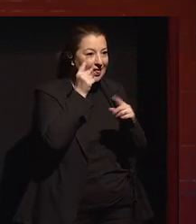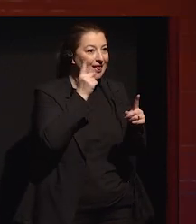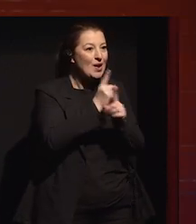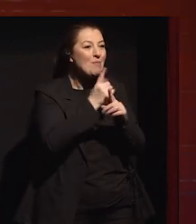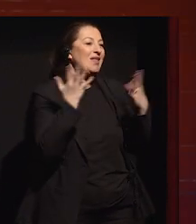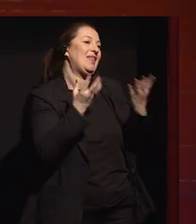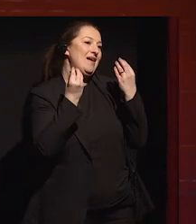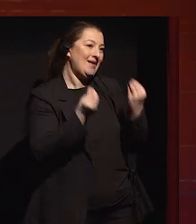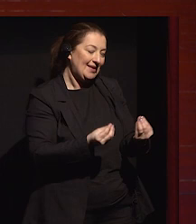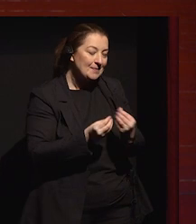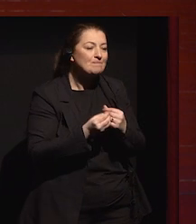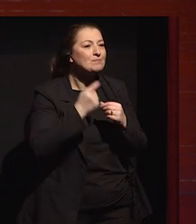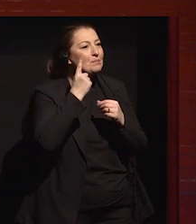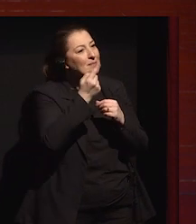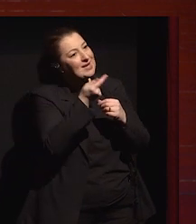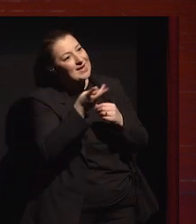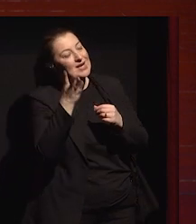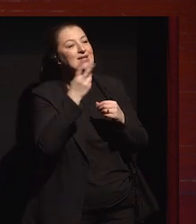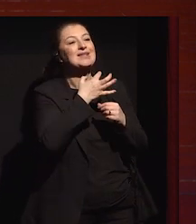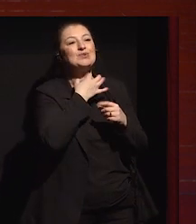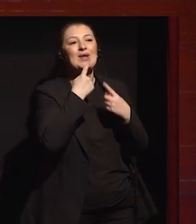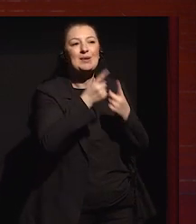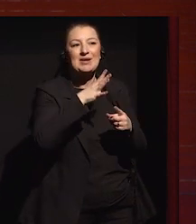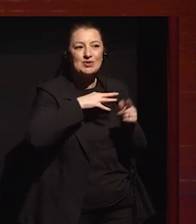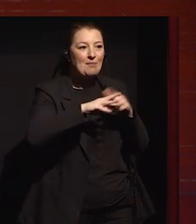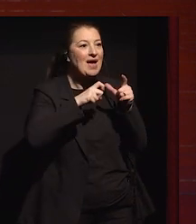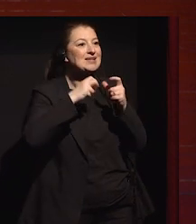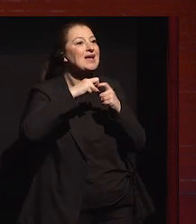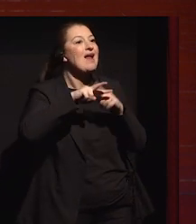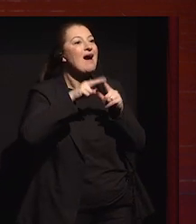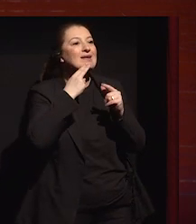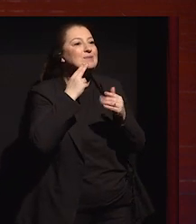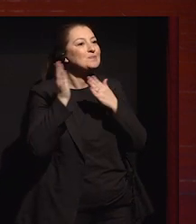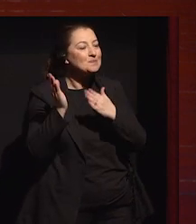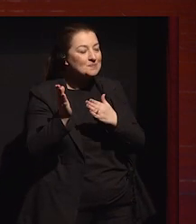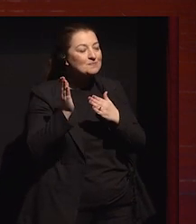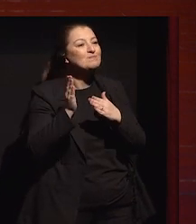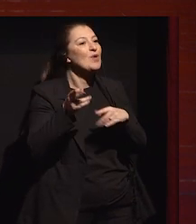So just a few thanks. I know Ezra has already has redesigned many of our of our partners and colleagues on this,